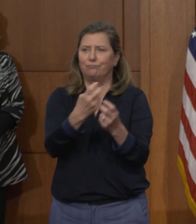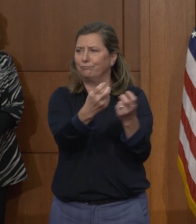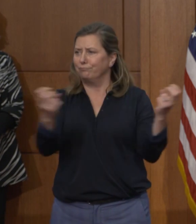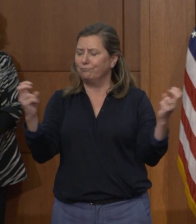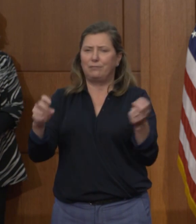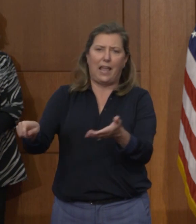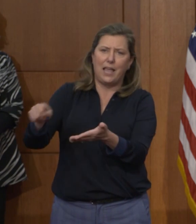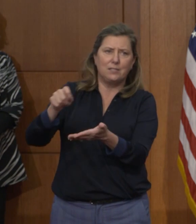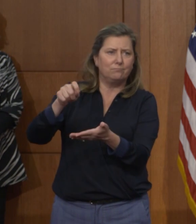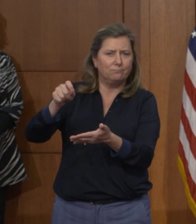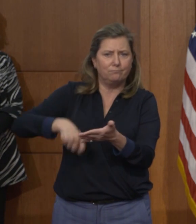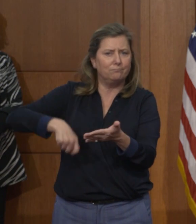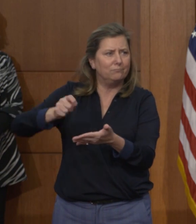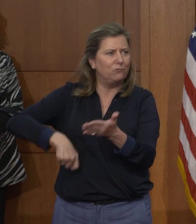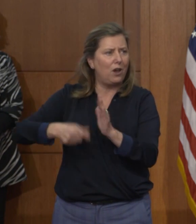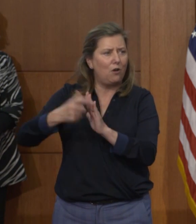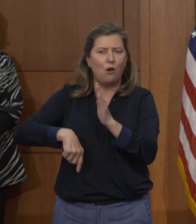because a thank you goes a long way and to, to the press,